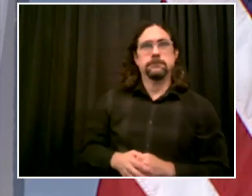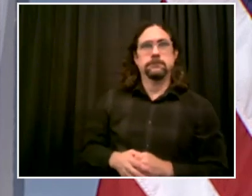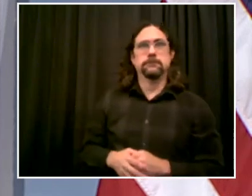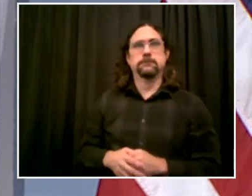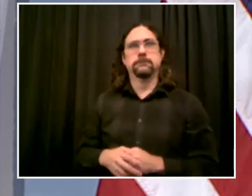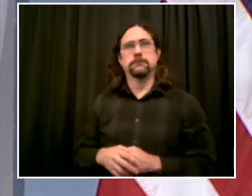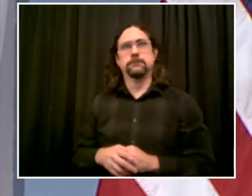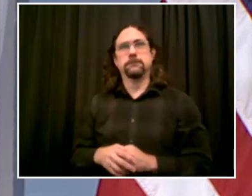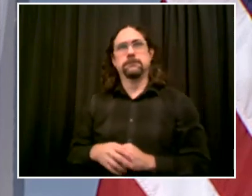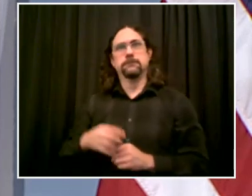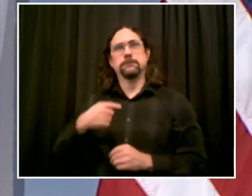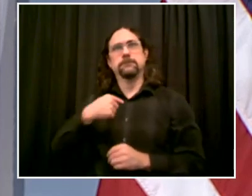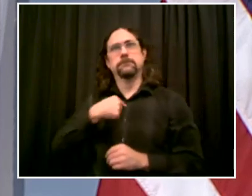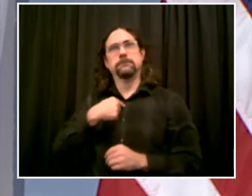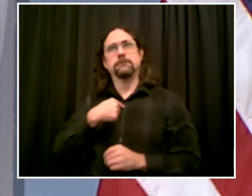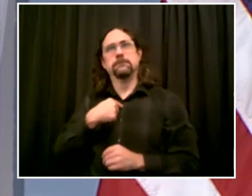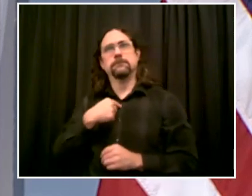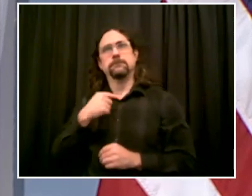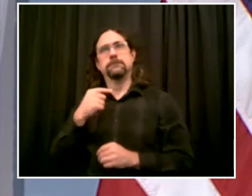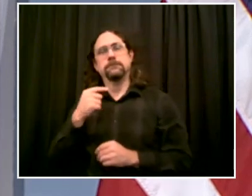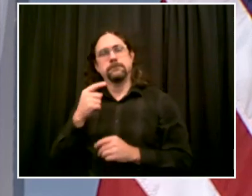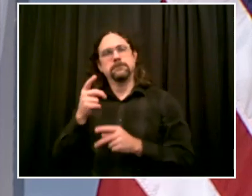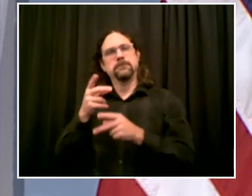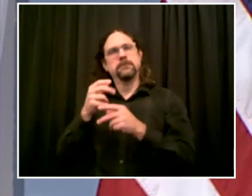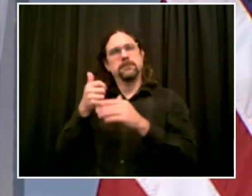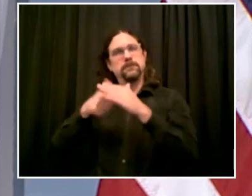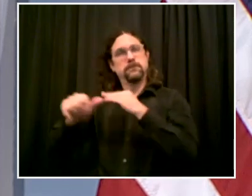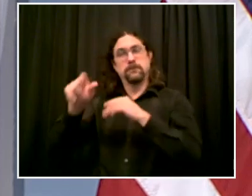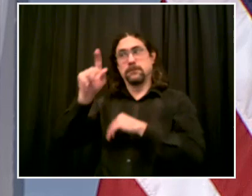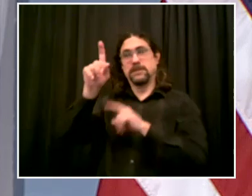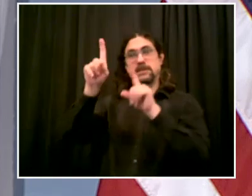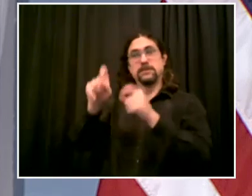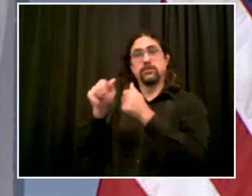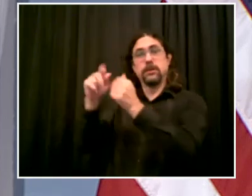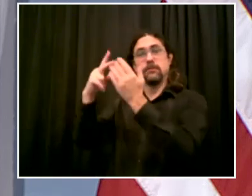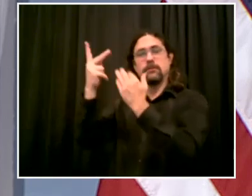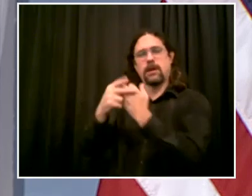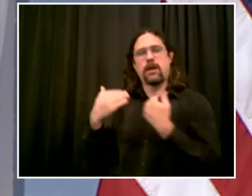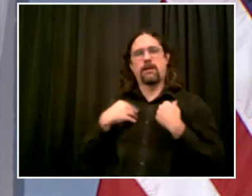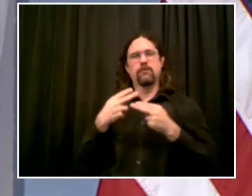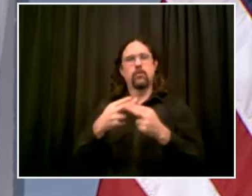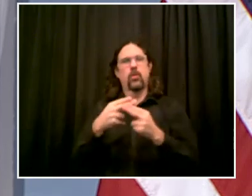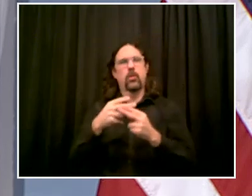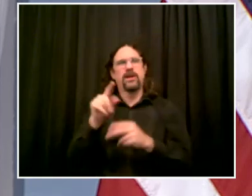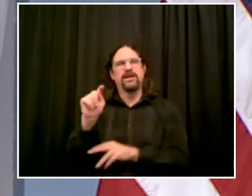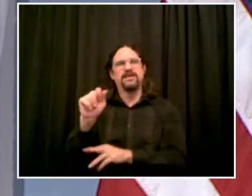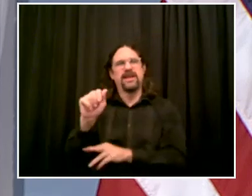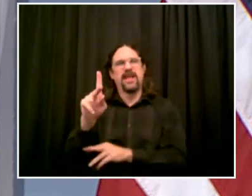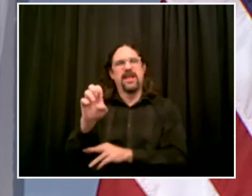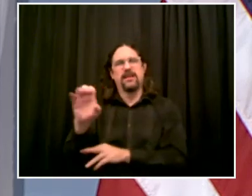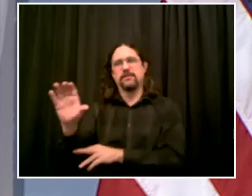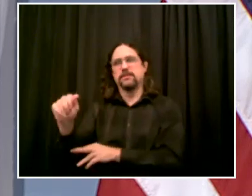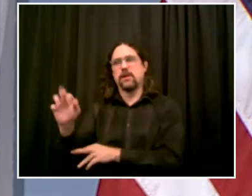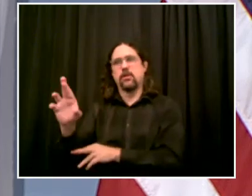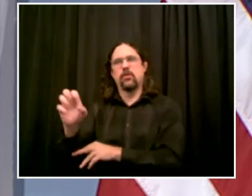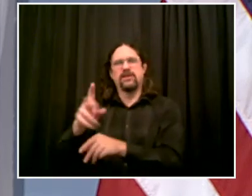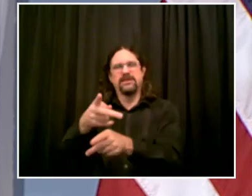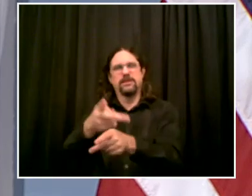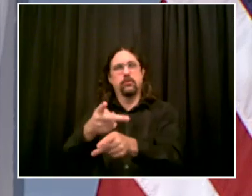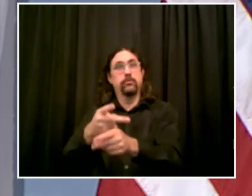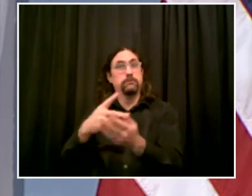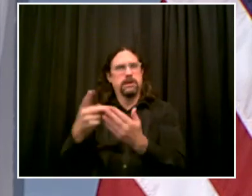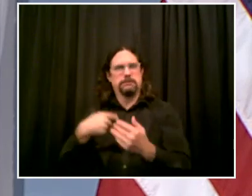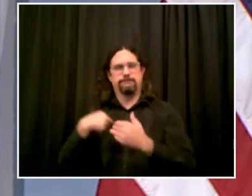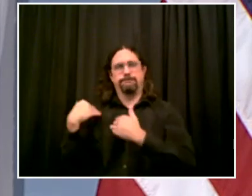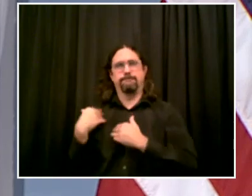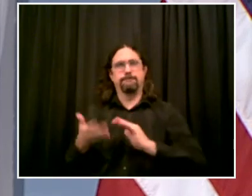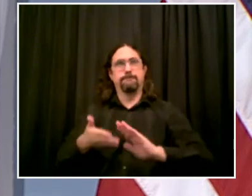THANK YOU,